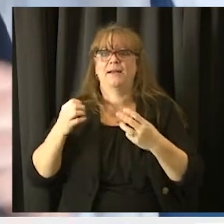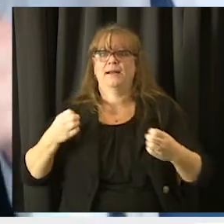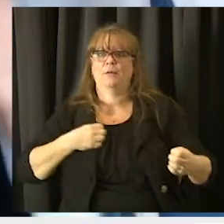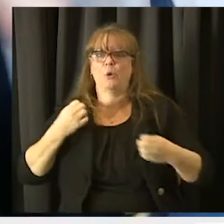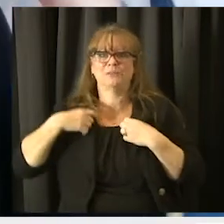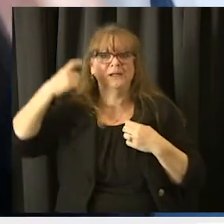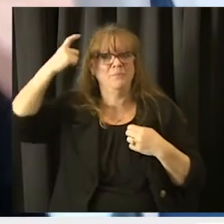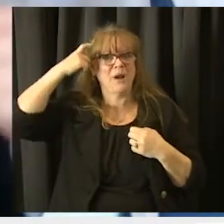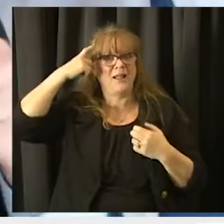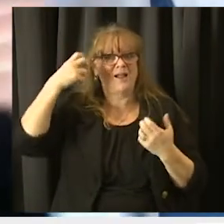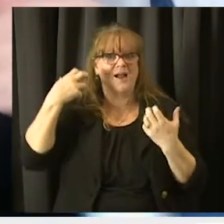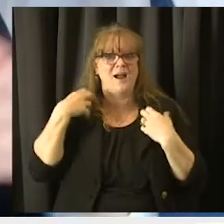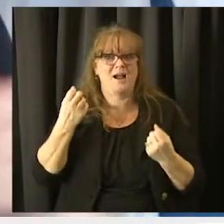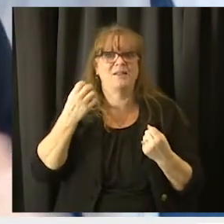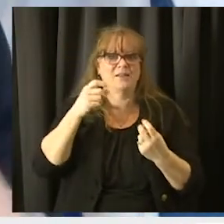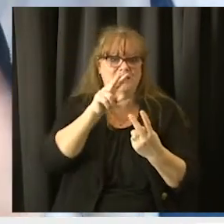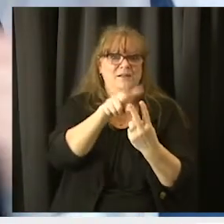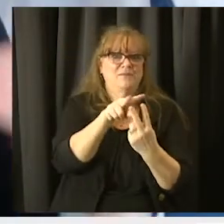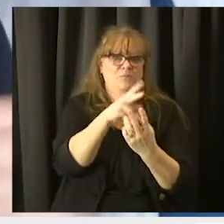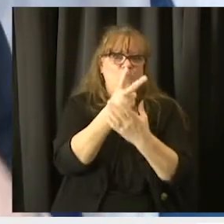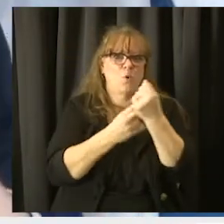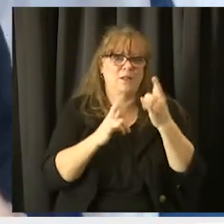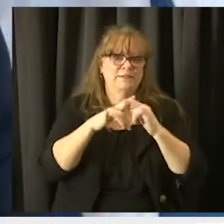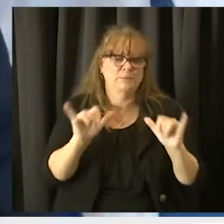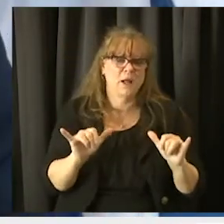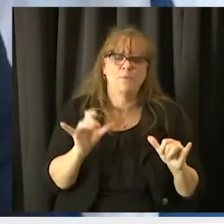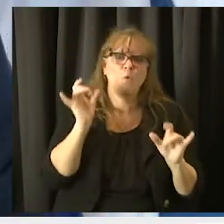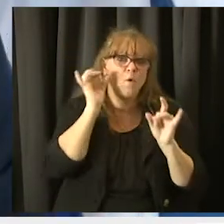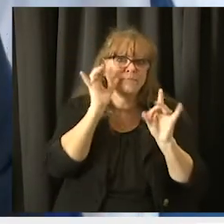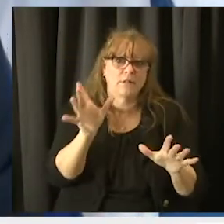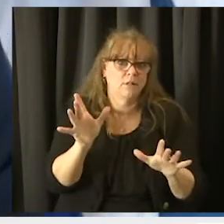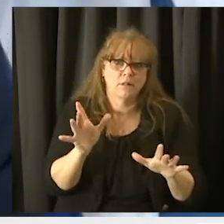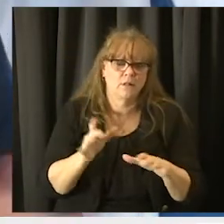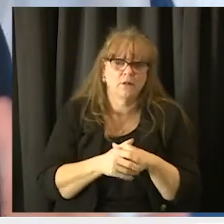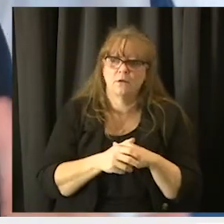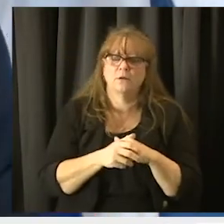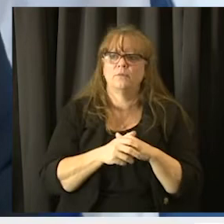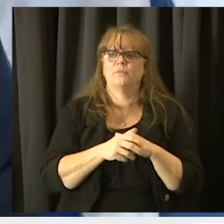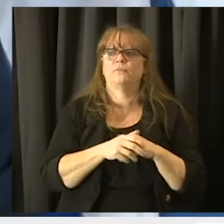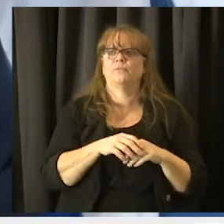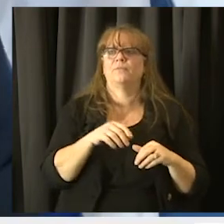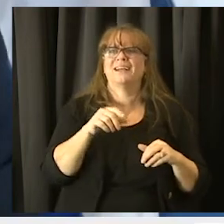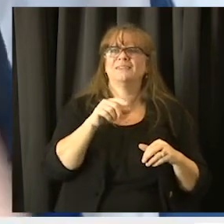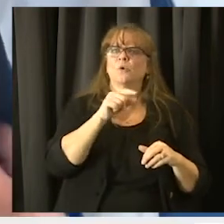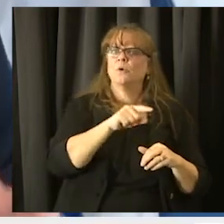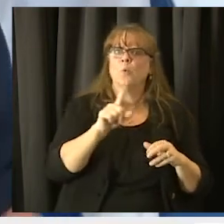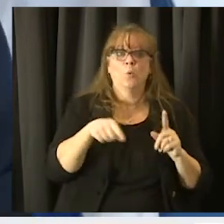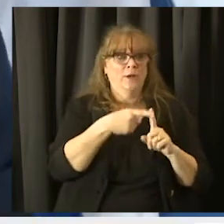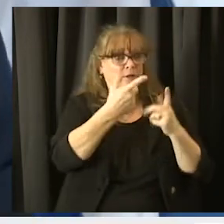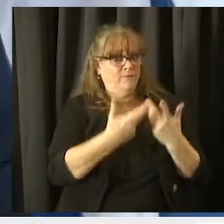uh after that vaccination already occurring immunity a month later a month or two finally uh